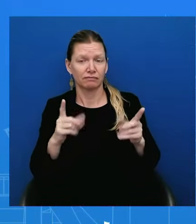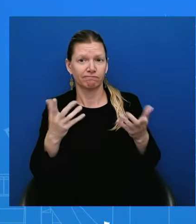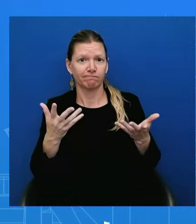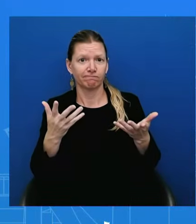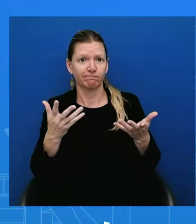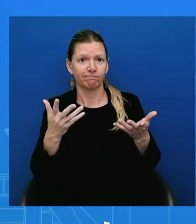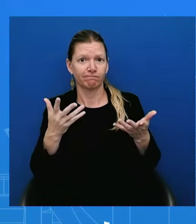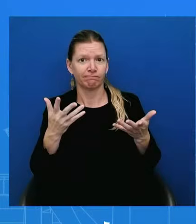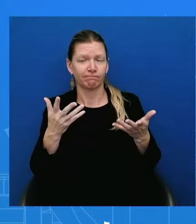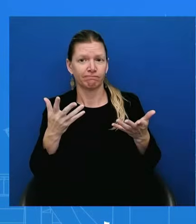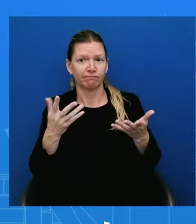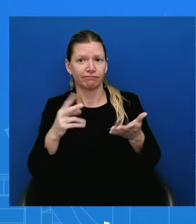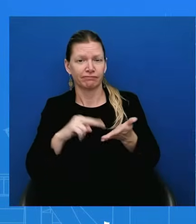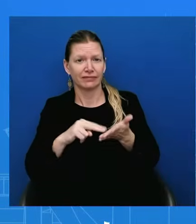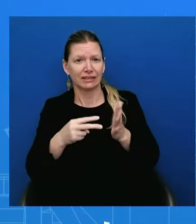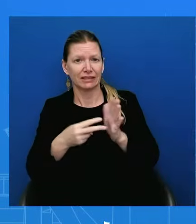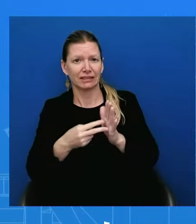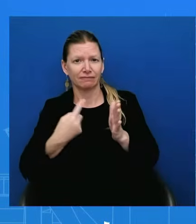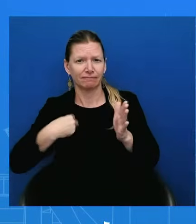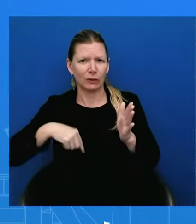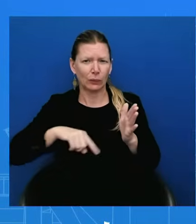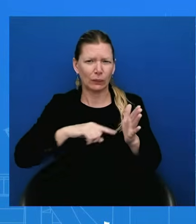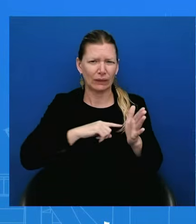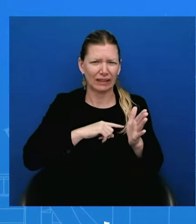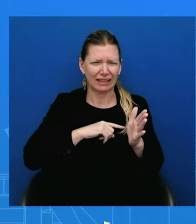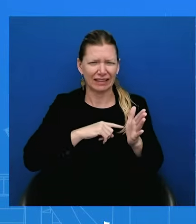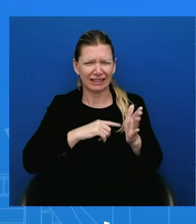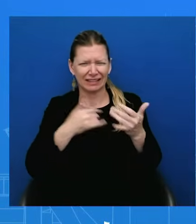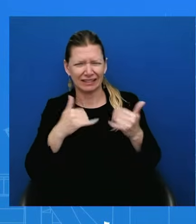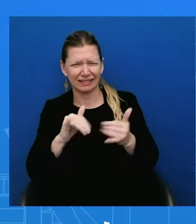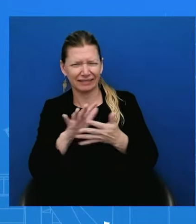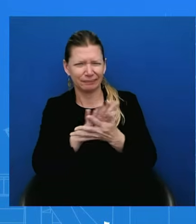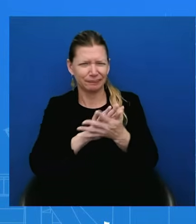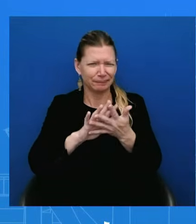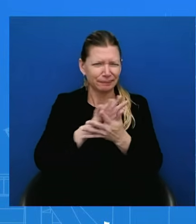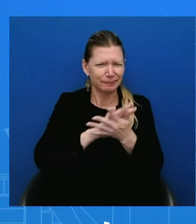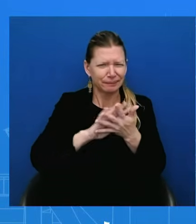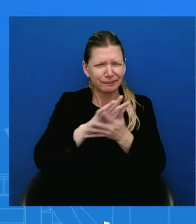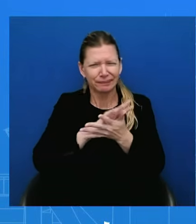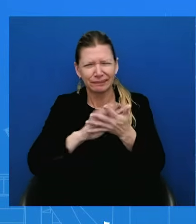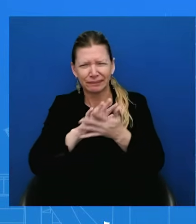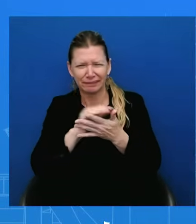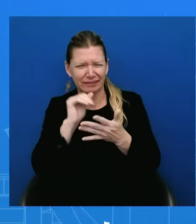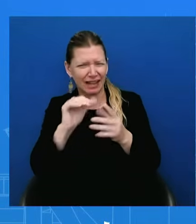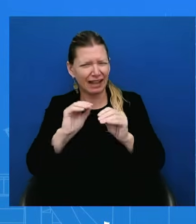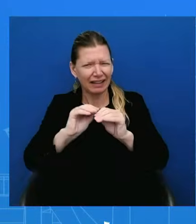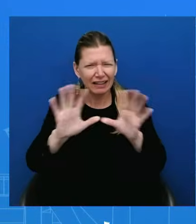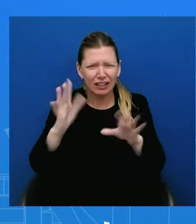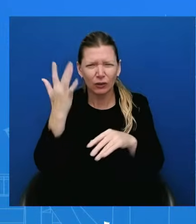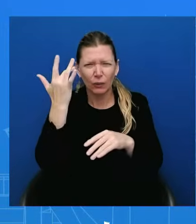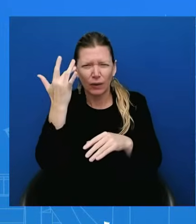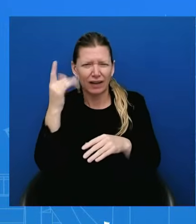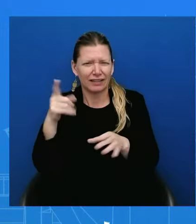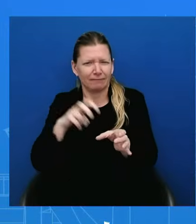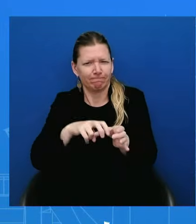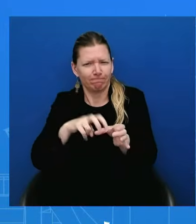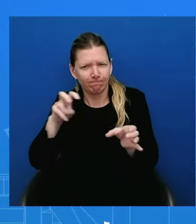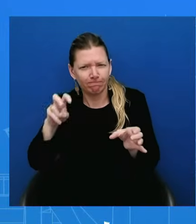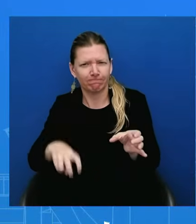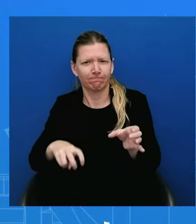He did not make clear why he’s leaving the race. Even in the excerpts that you bring up -- Ms. Jean-Pierre: Yeah. The Press: -- he says that, you know,